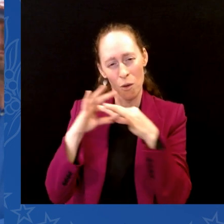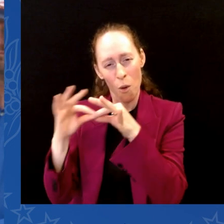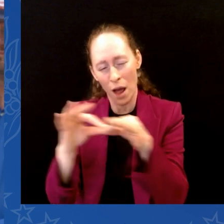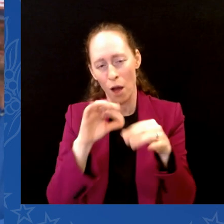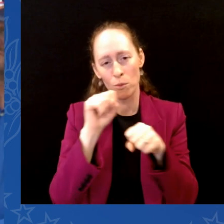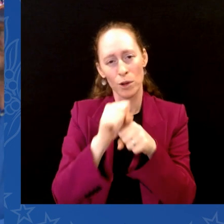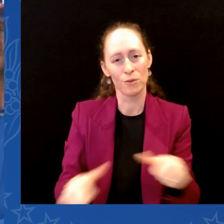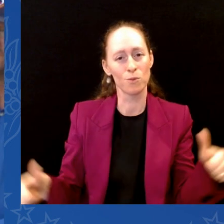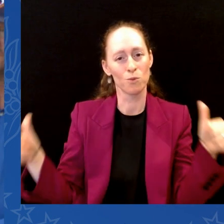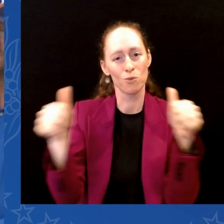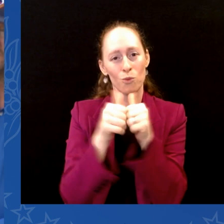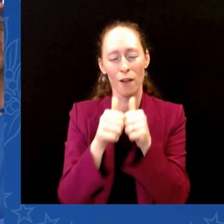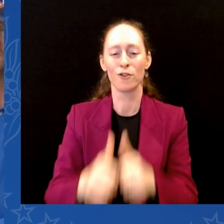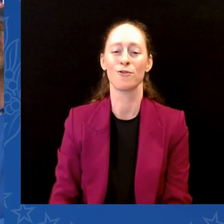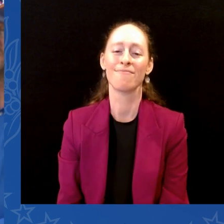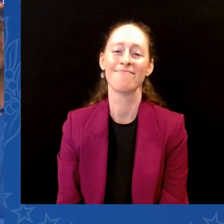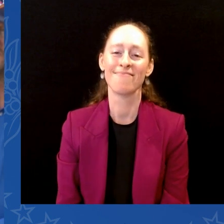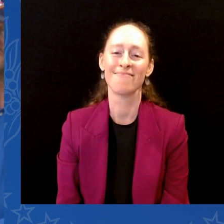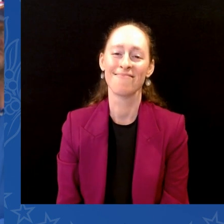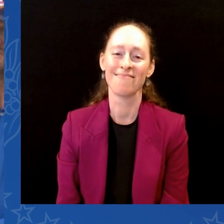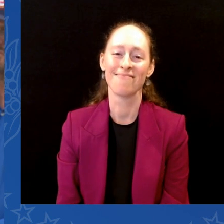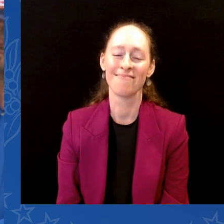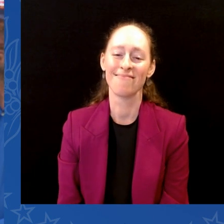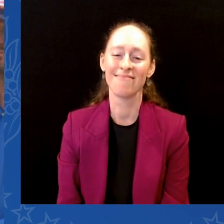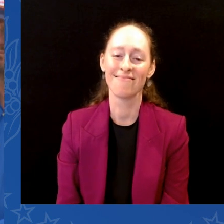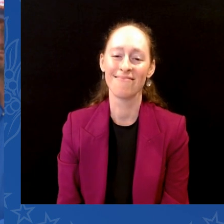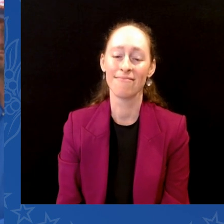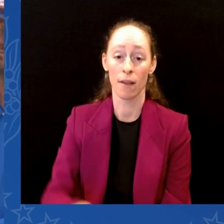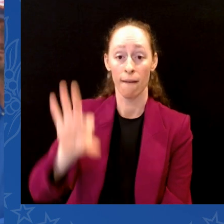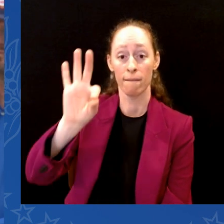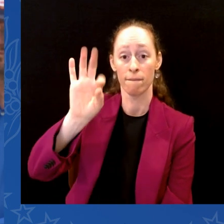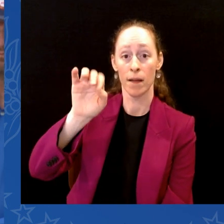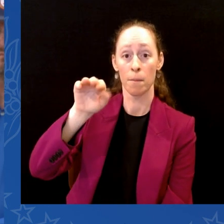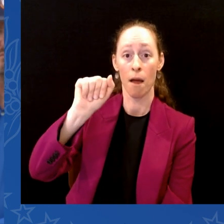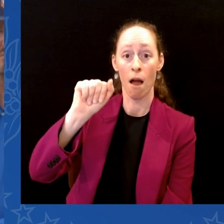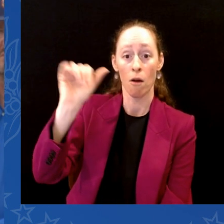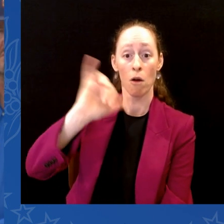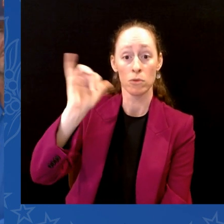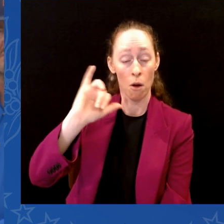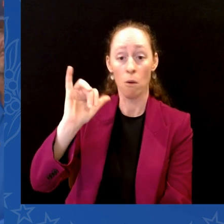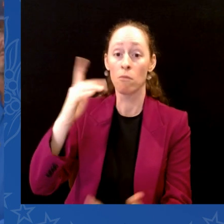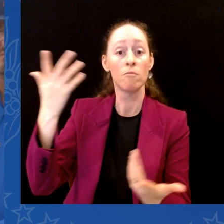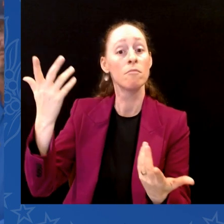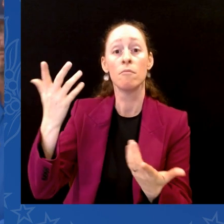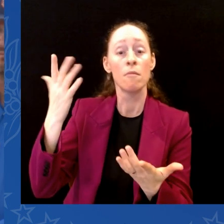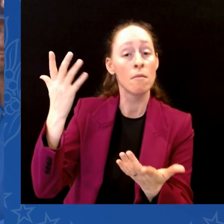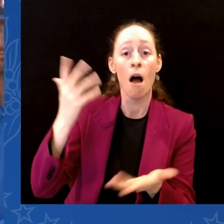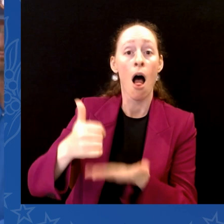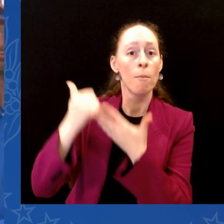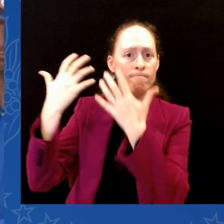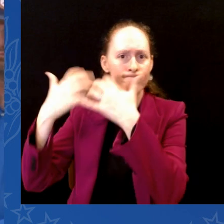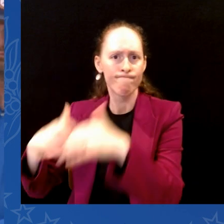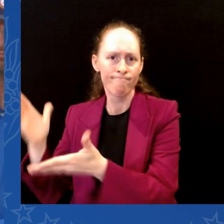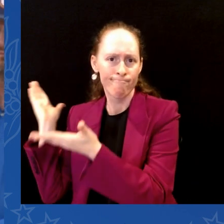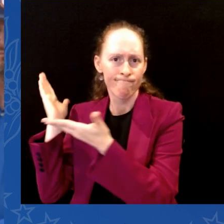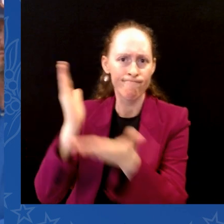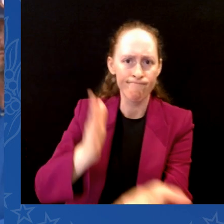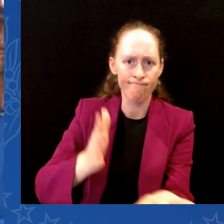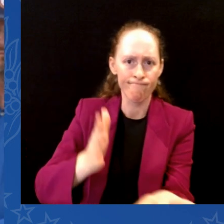4,000 [sic] -- 4 million meals, more -- millions of bottles of water, and making sure that they have the immediate necessities.